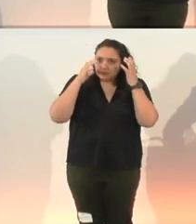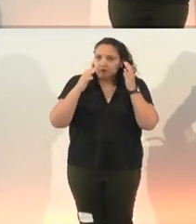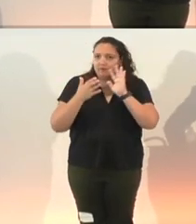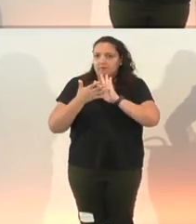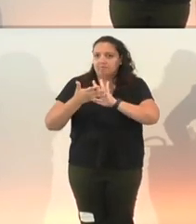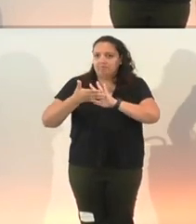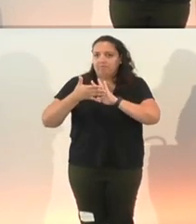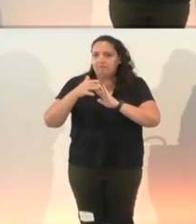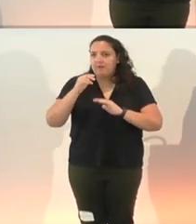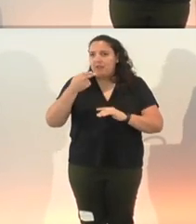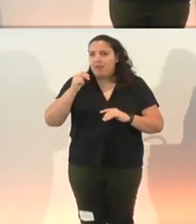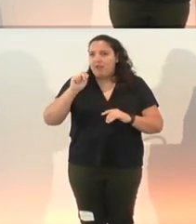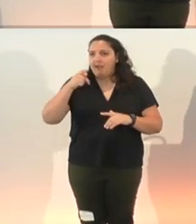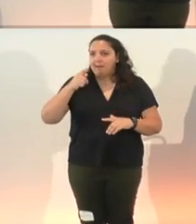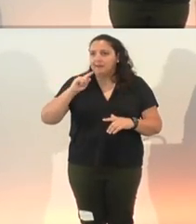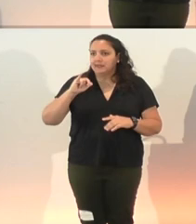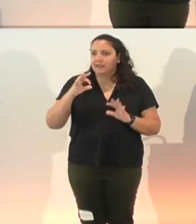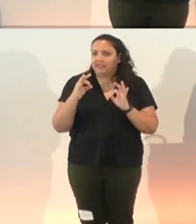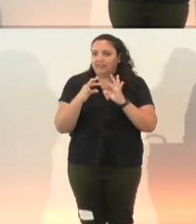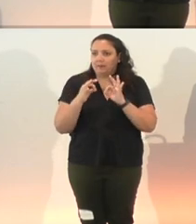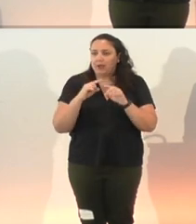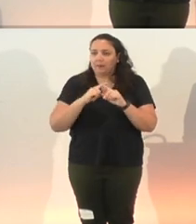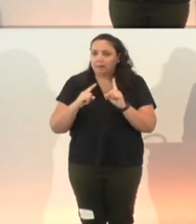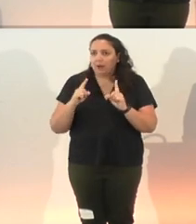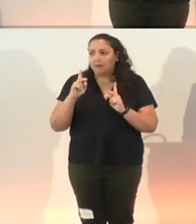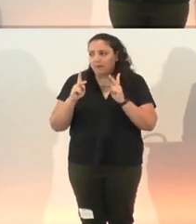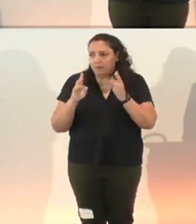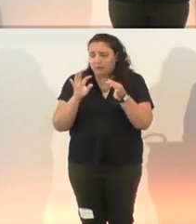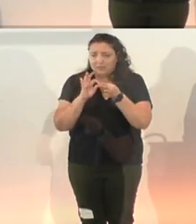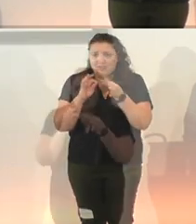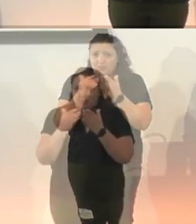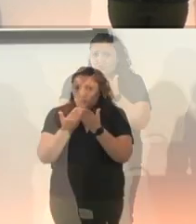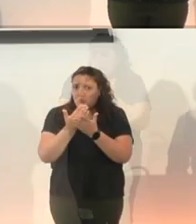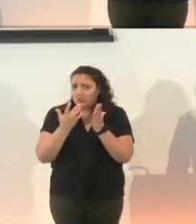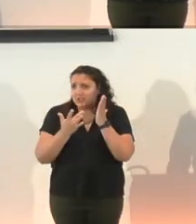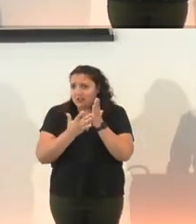but as people were noting, there is a lot of new technology coming out, high tracking will